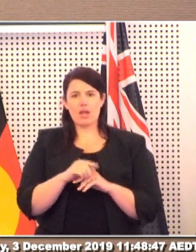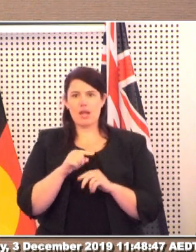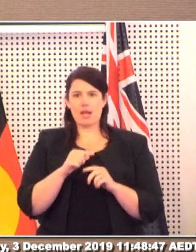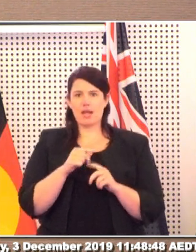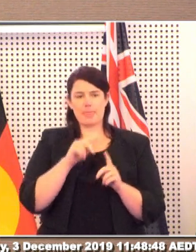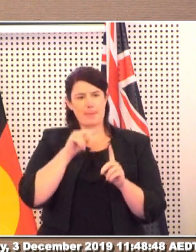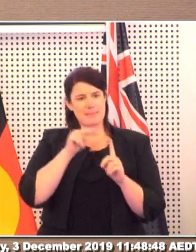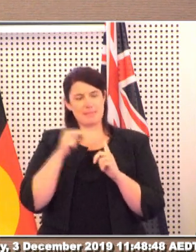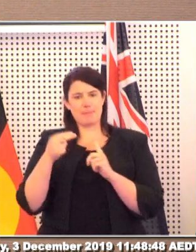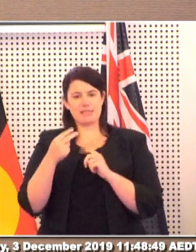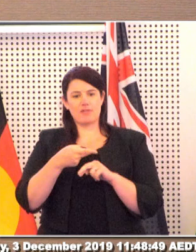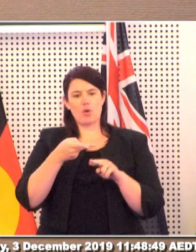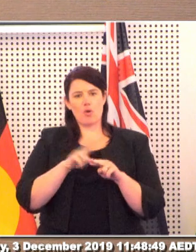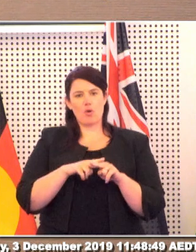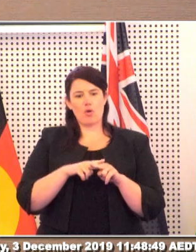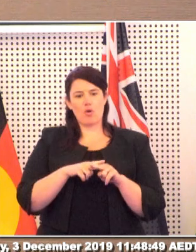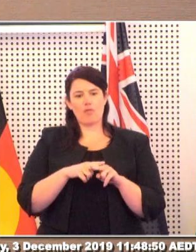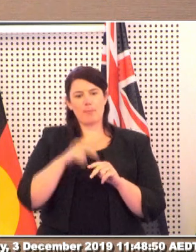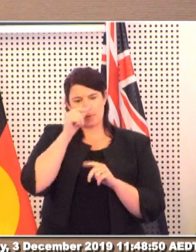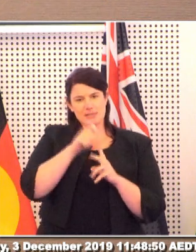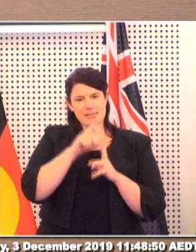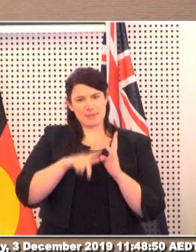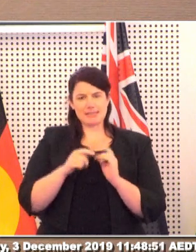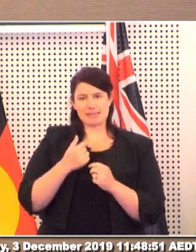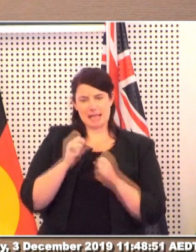disability, particularly people with intellectual disability.